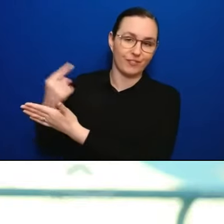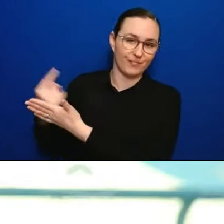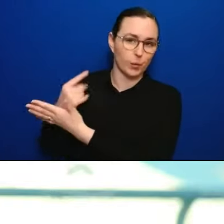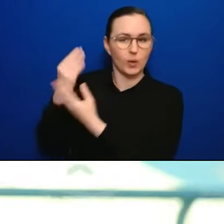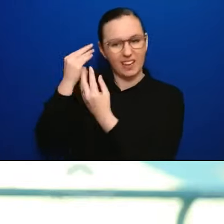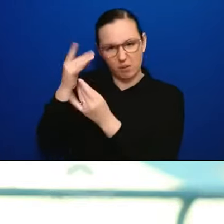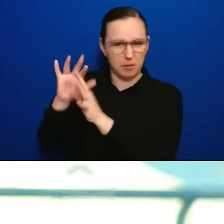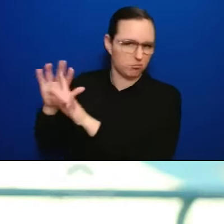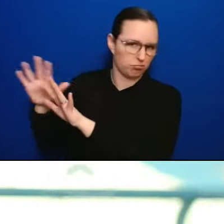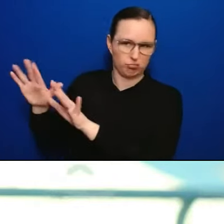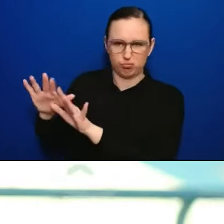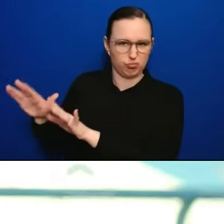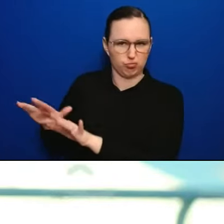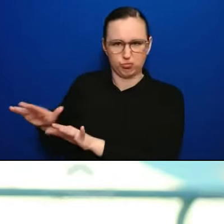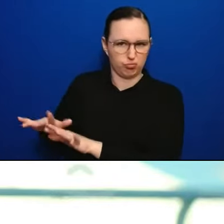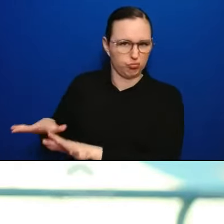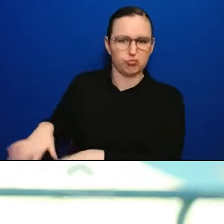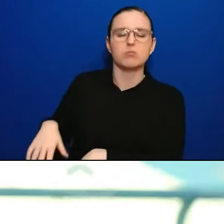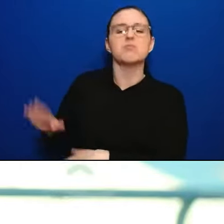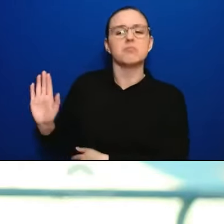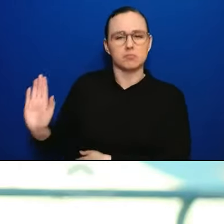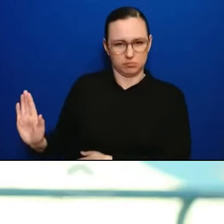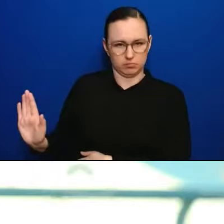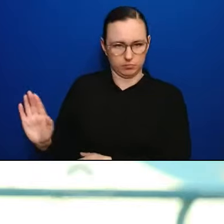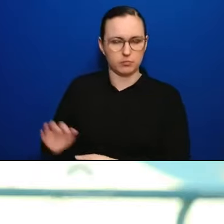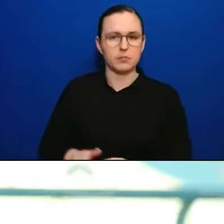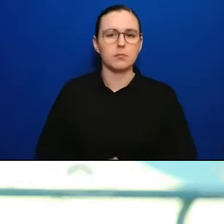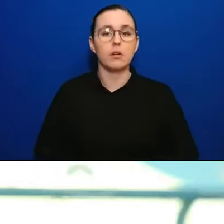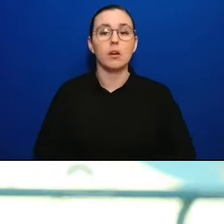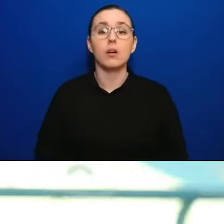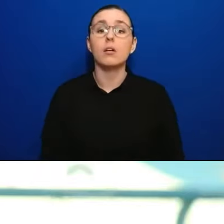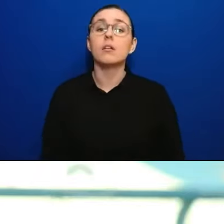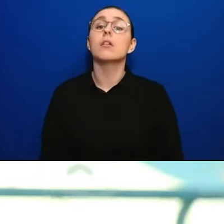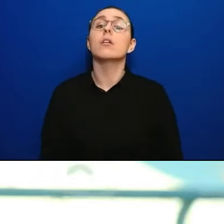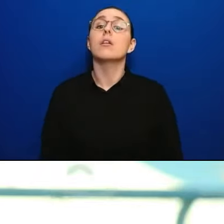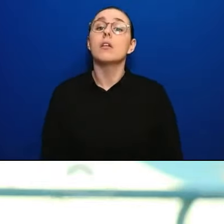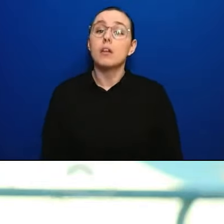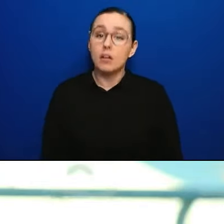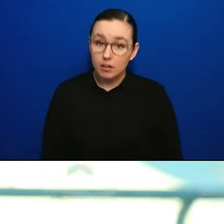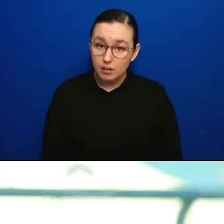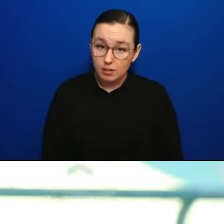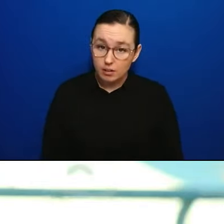seen, it takes months in many cases to review that data, to